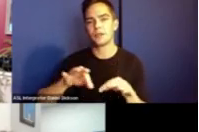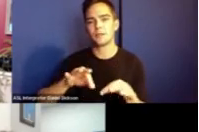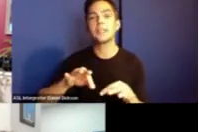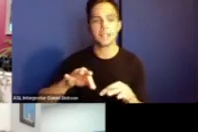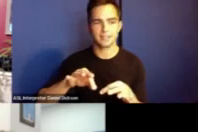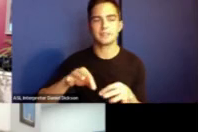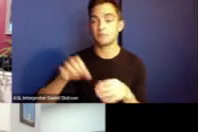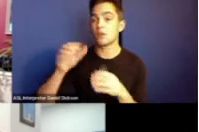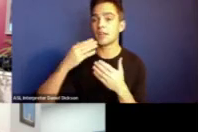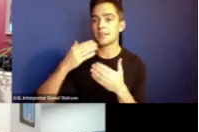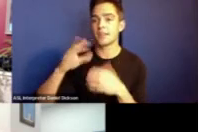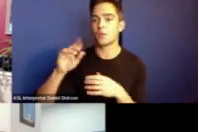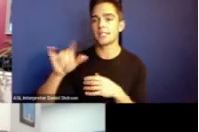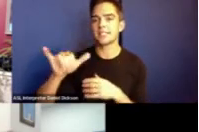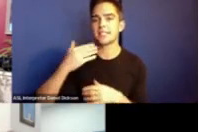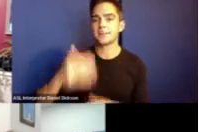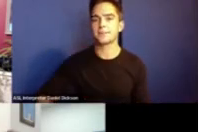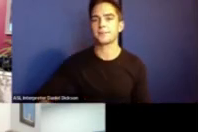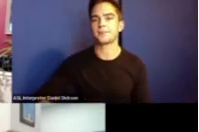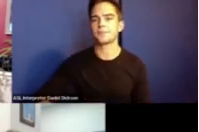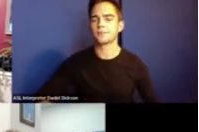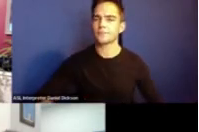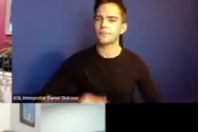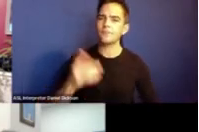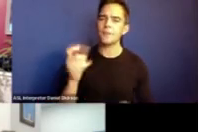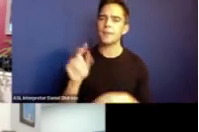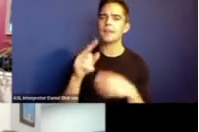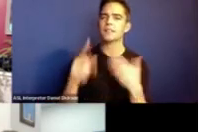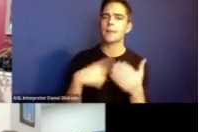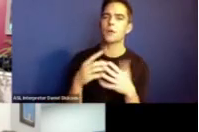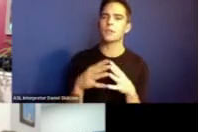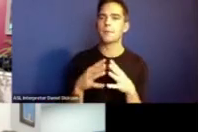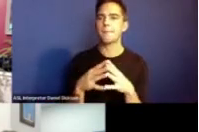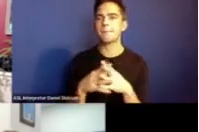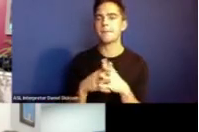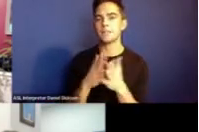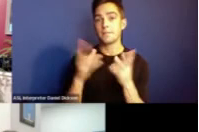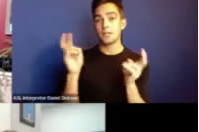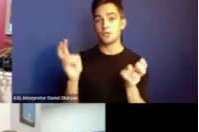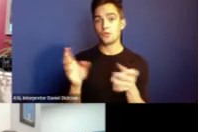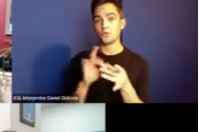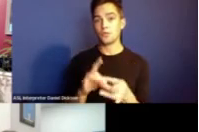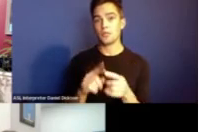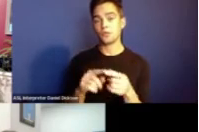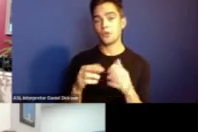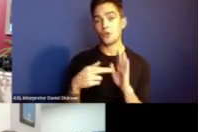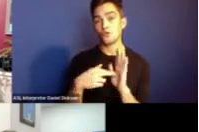Thanks, Wendy. Okay, I want to ask about some issues around sort of representation and